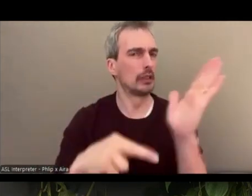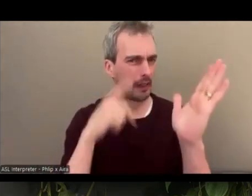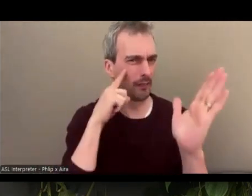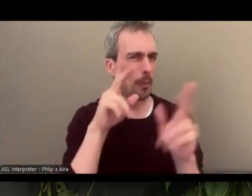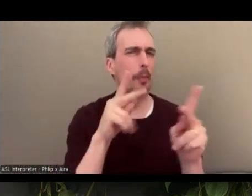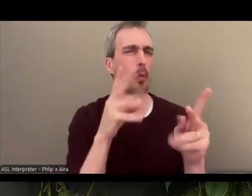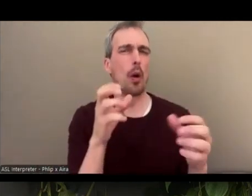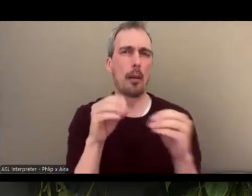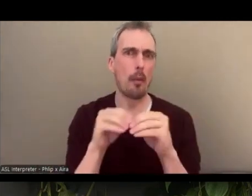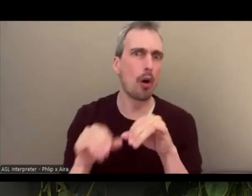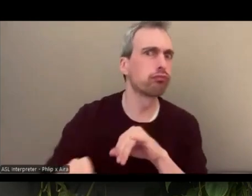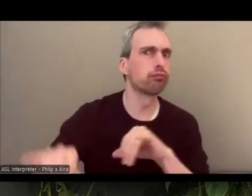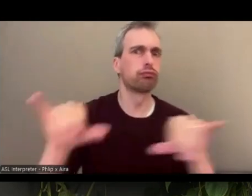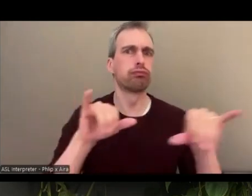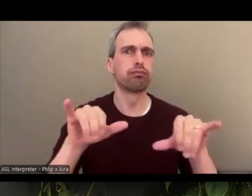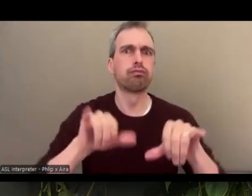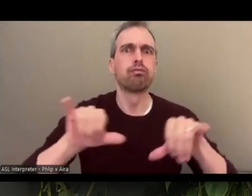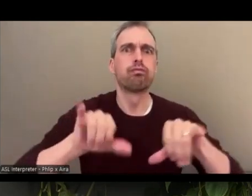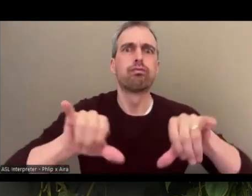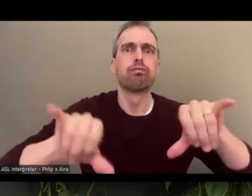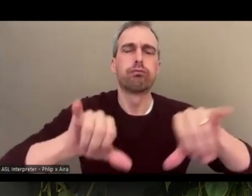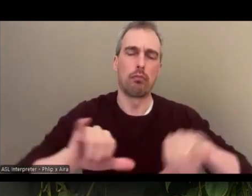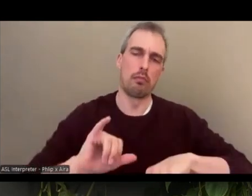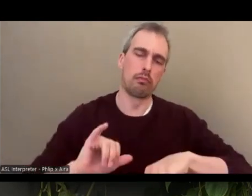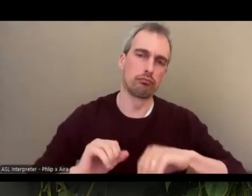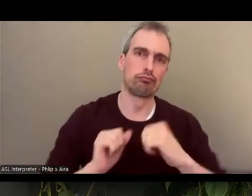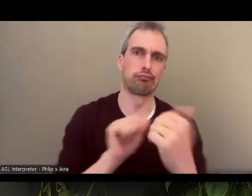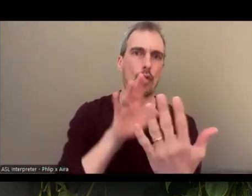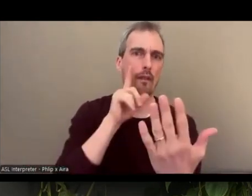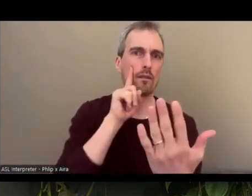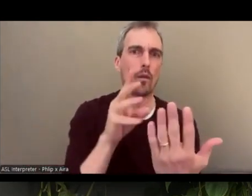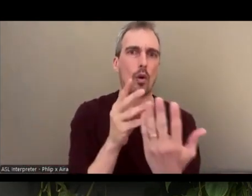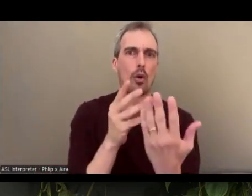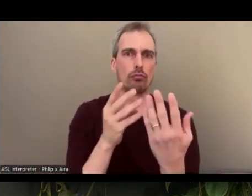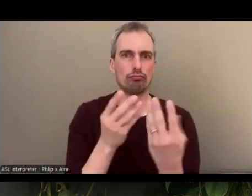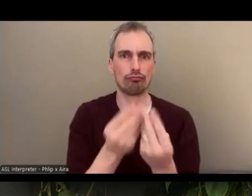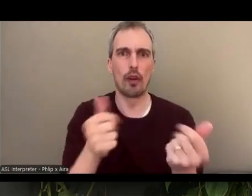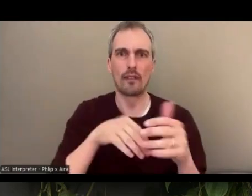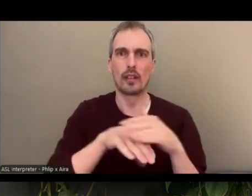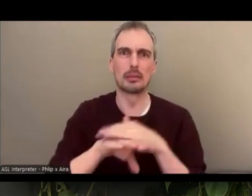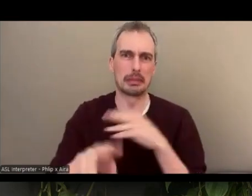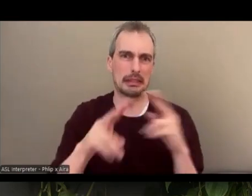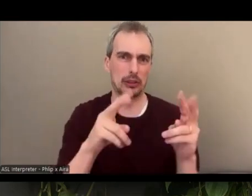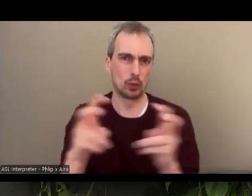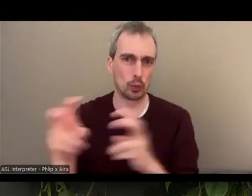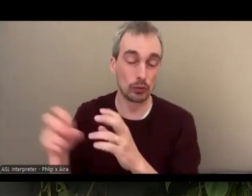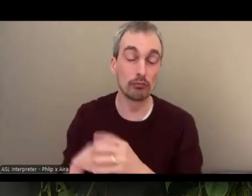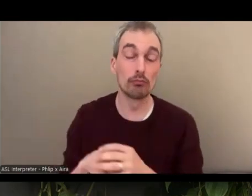And in her chapter on organizations, she explains that accessibility maturity models help us do the following.